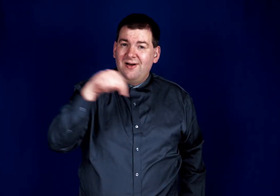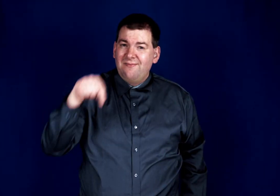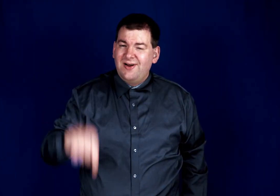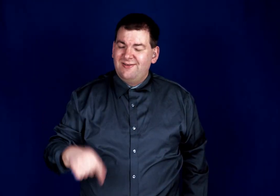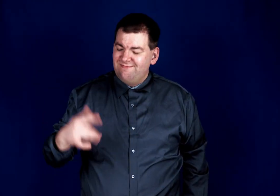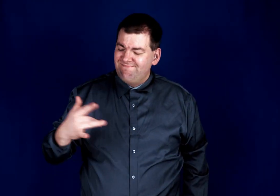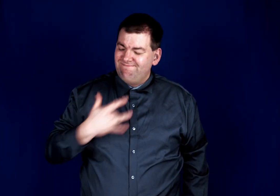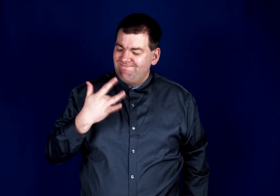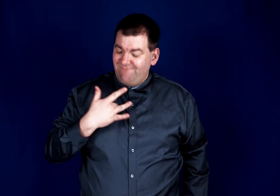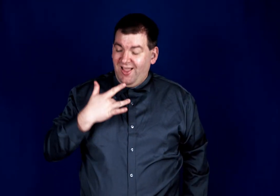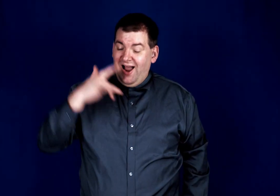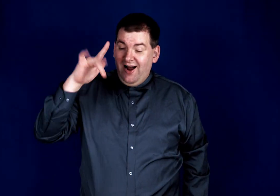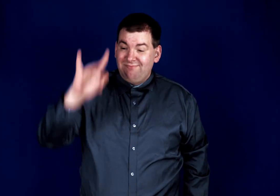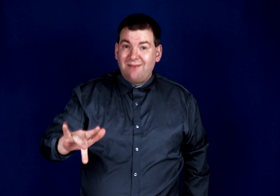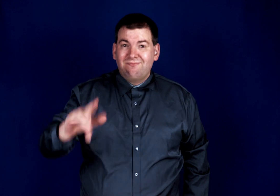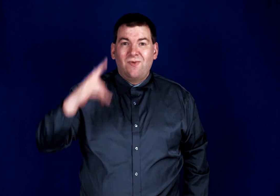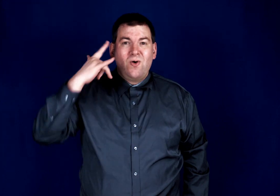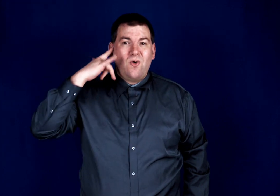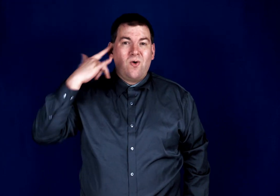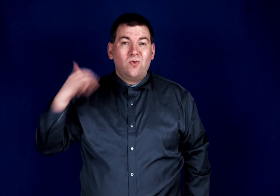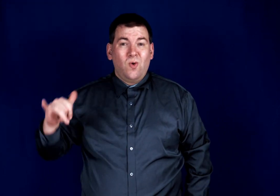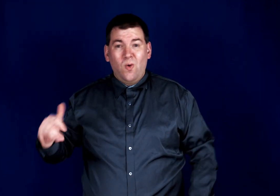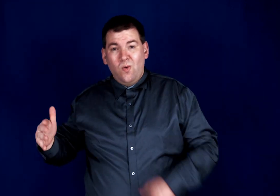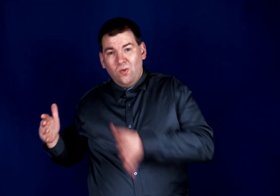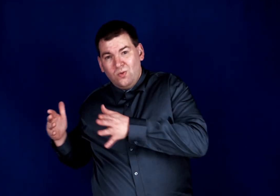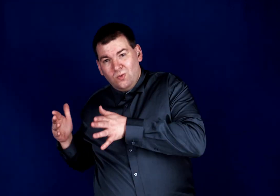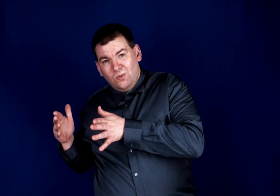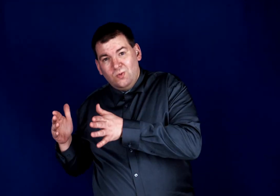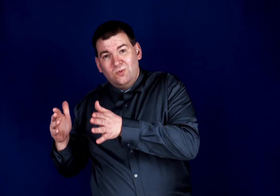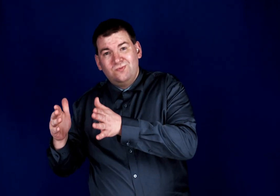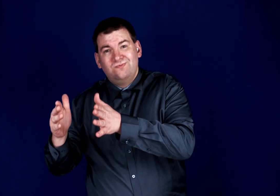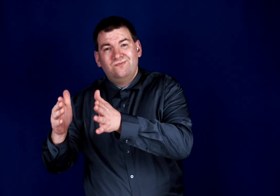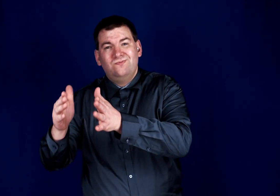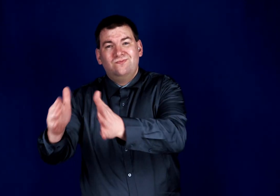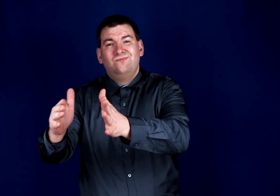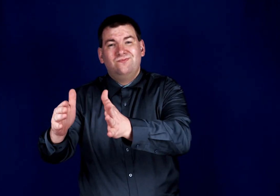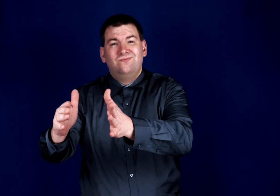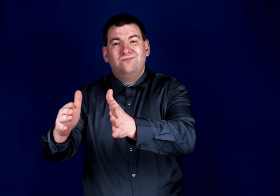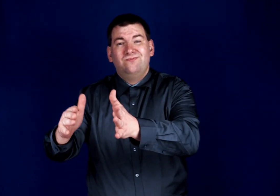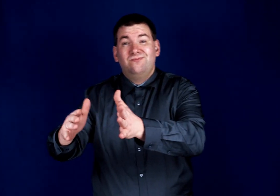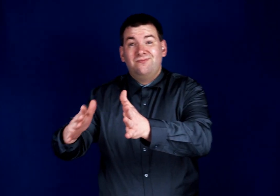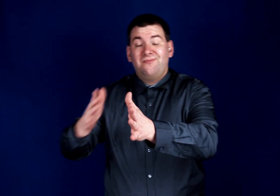And these feet of mine finally touch gold